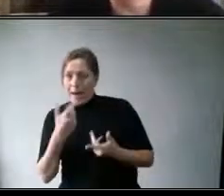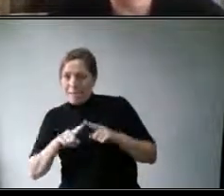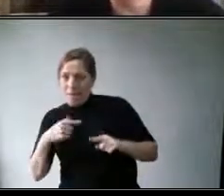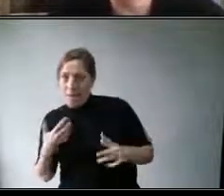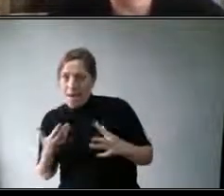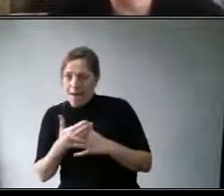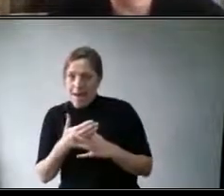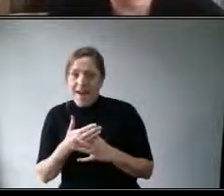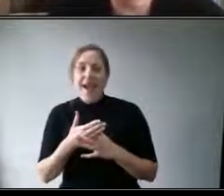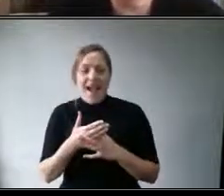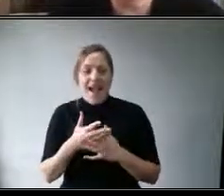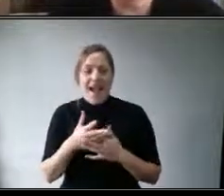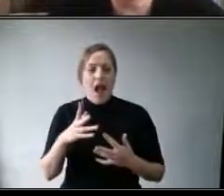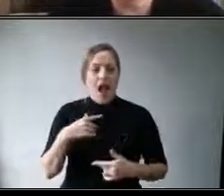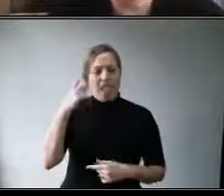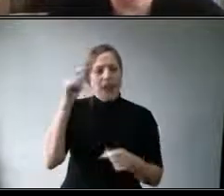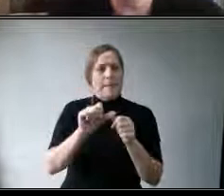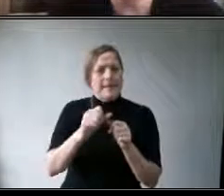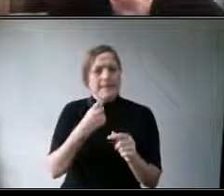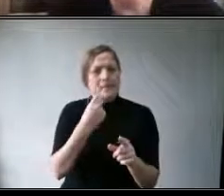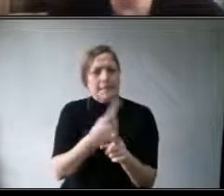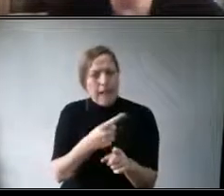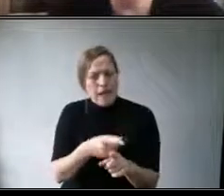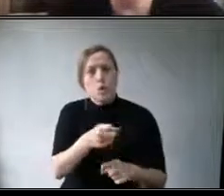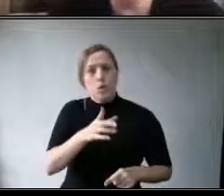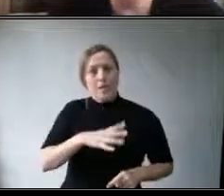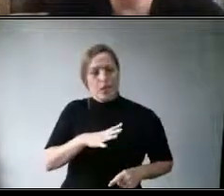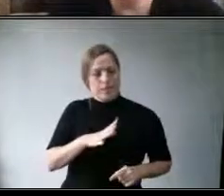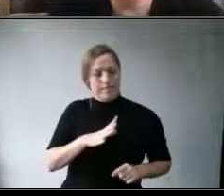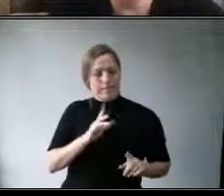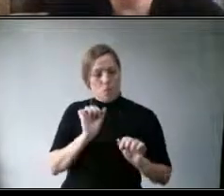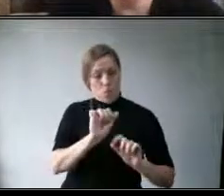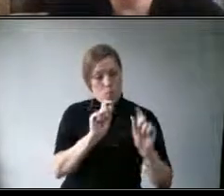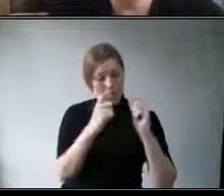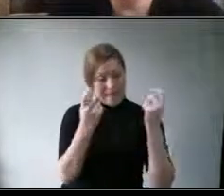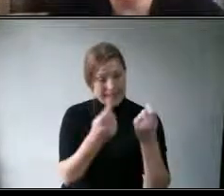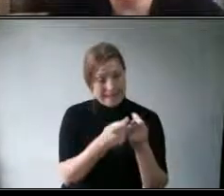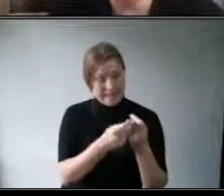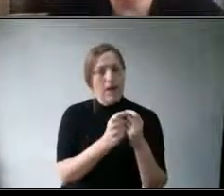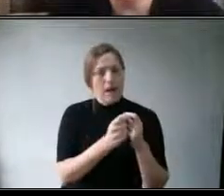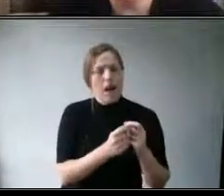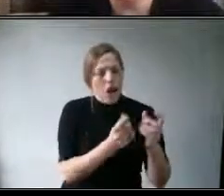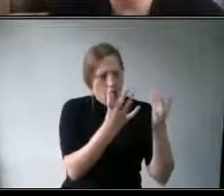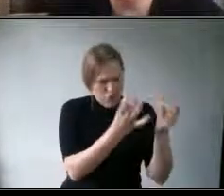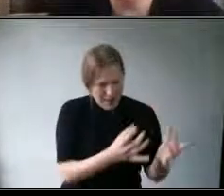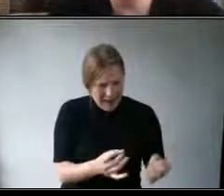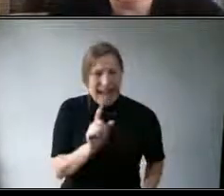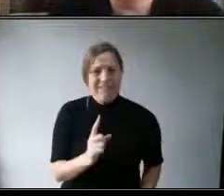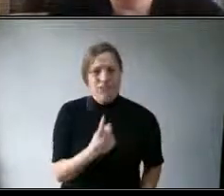preparedness of the team even before you're engaging with the intern i think is a really good